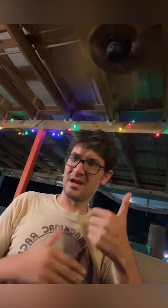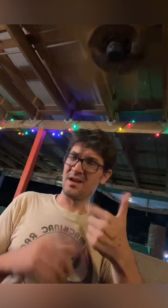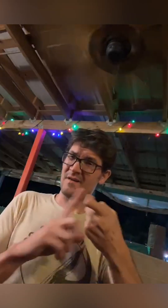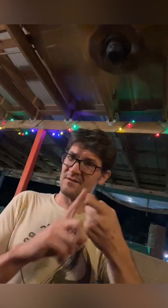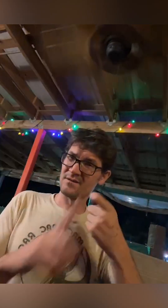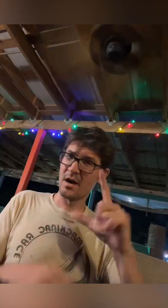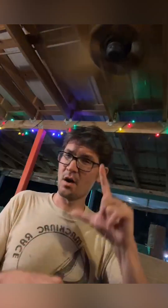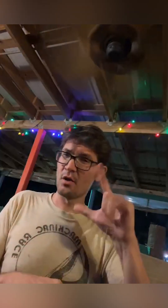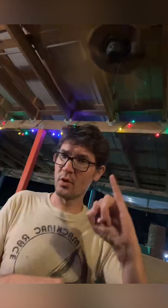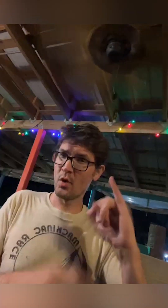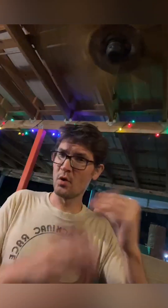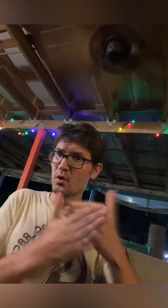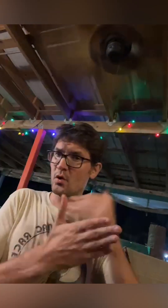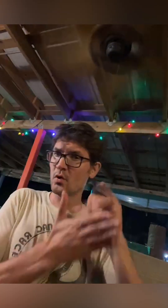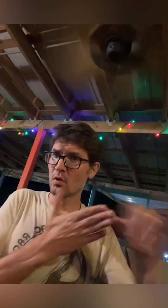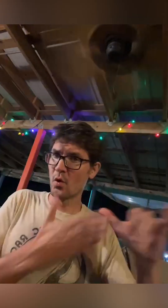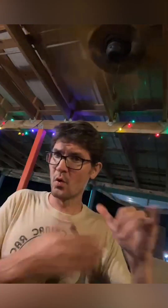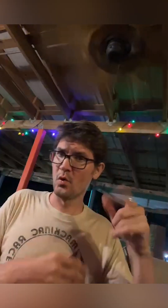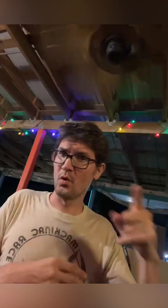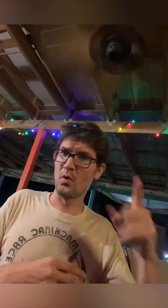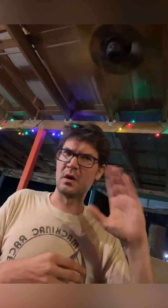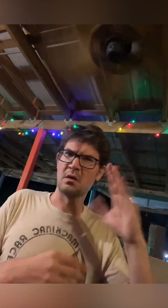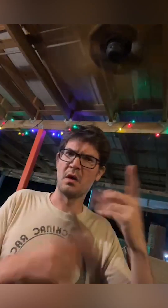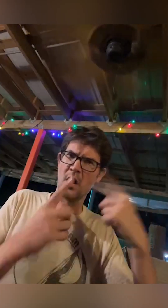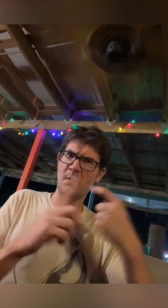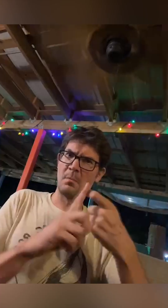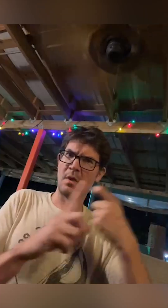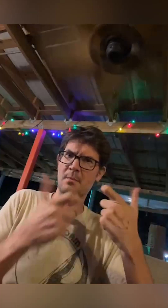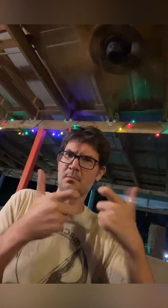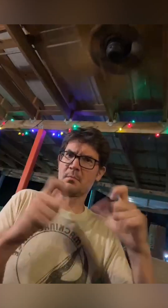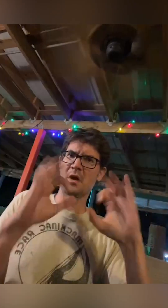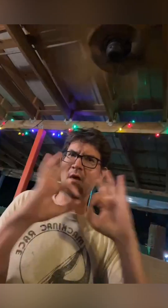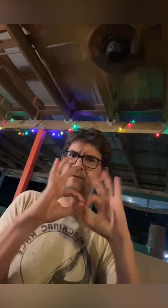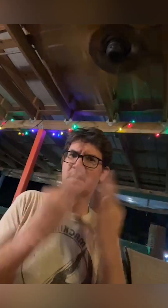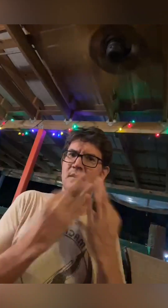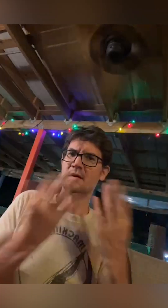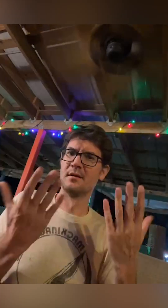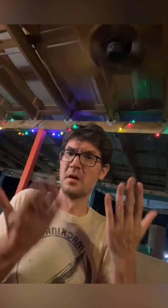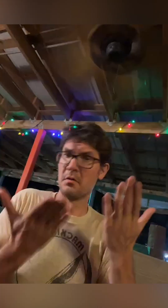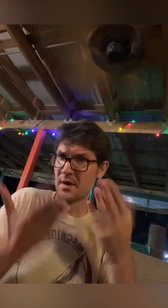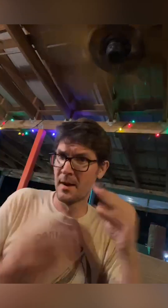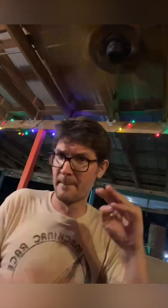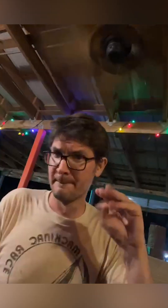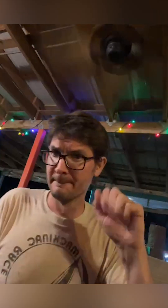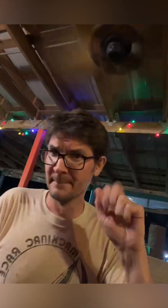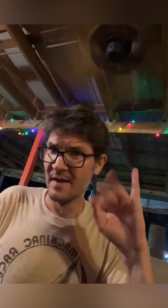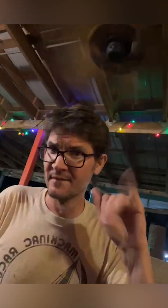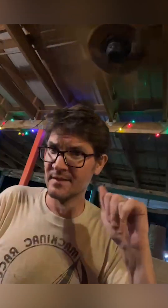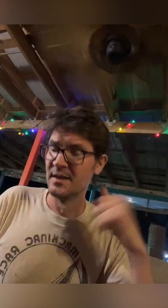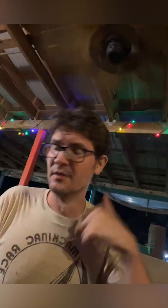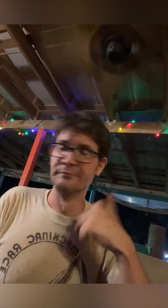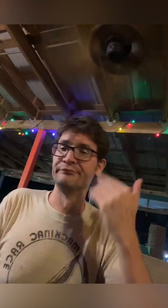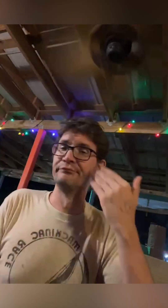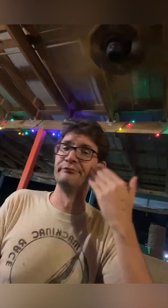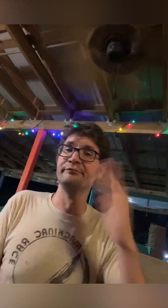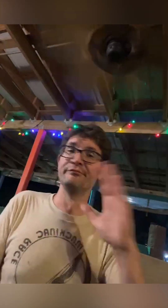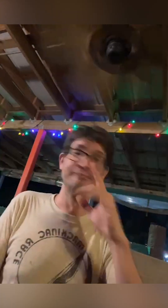He’s from Long Island, New York, and he comes from a big family. Maybe he’s Mafia or something… I don’t know.